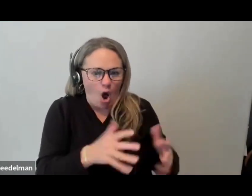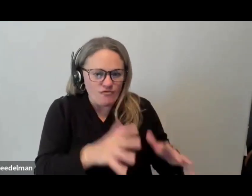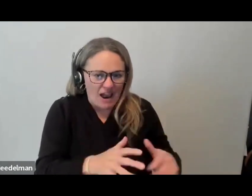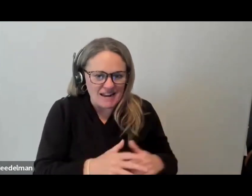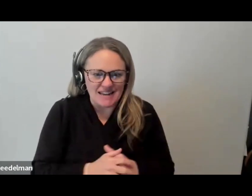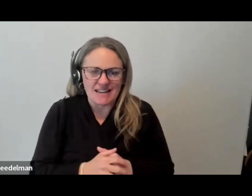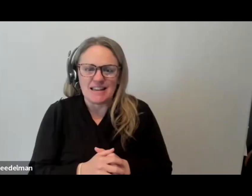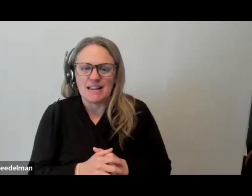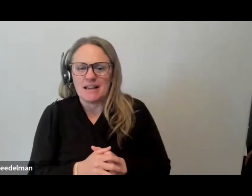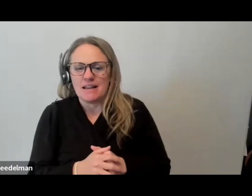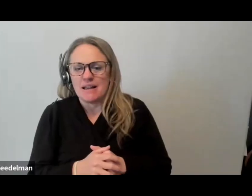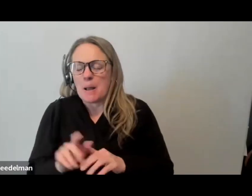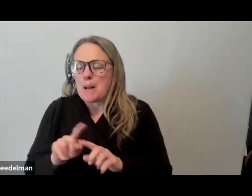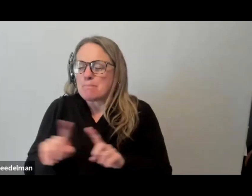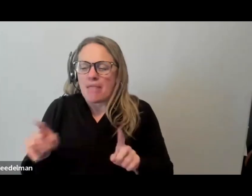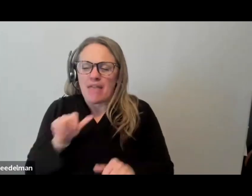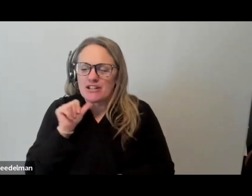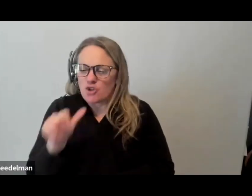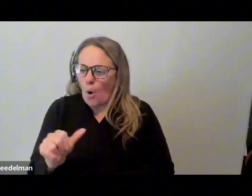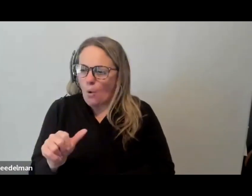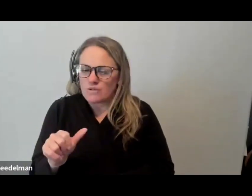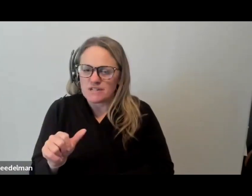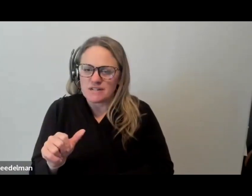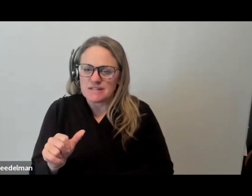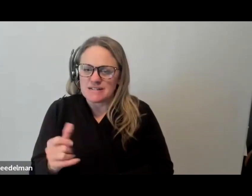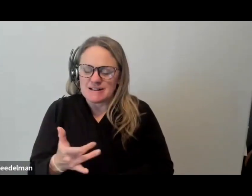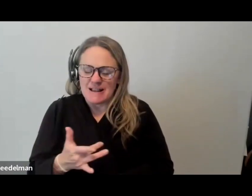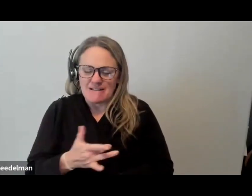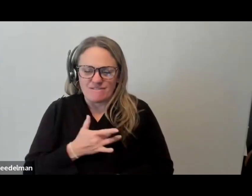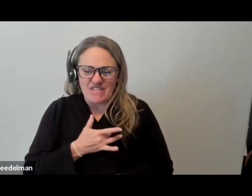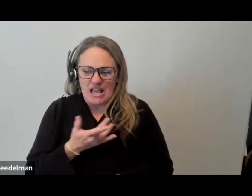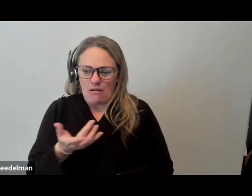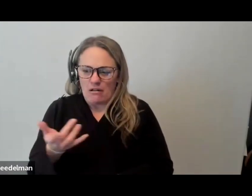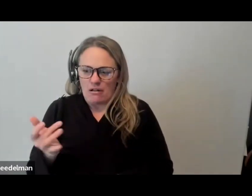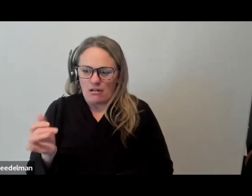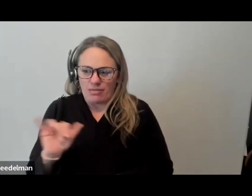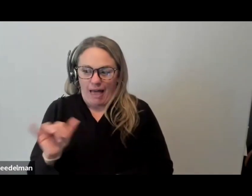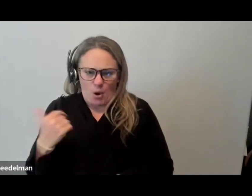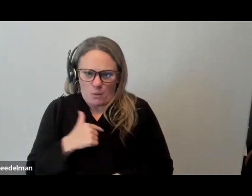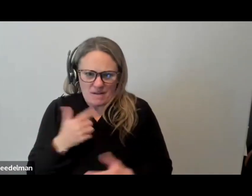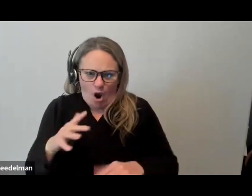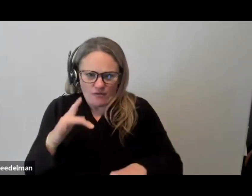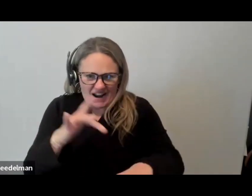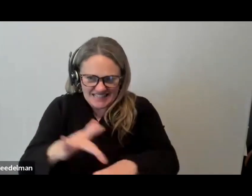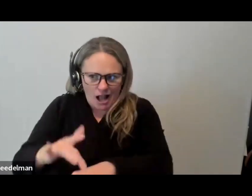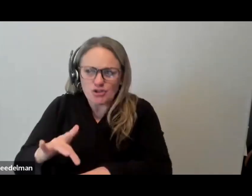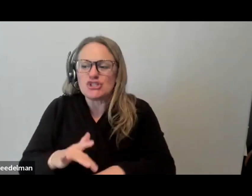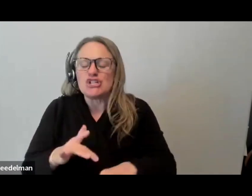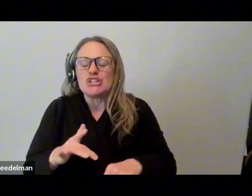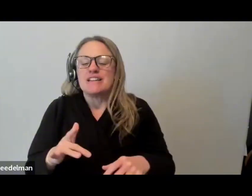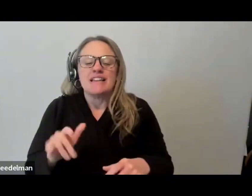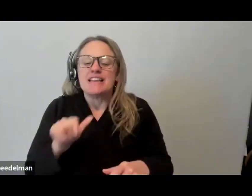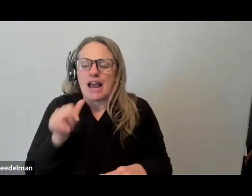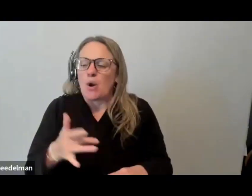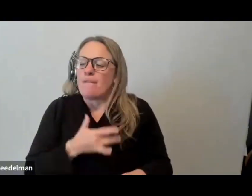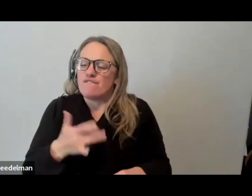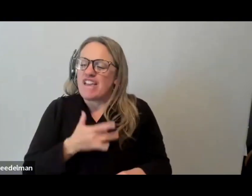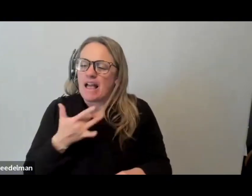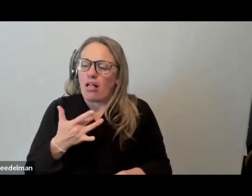But they don't necessarily feel like we've already sort of touched on in some of the things that others have shared. They don't feel empowered and they do feel a little bit intimidated.